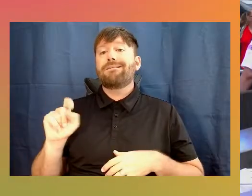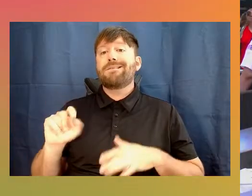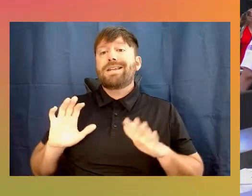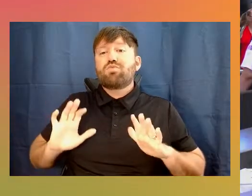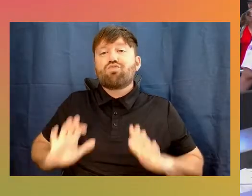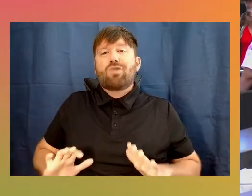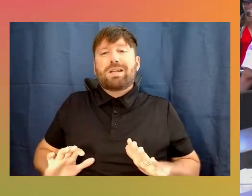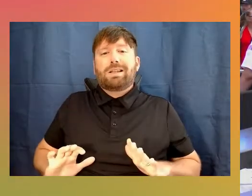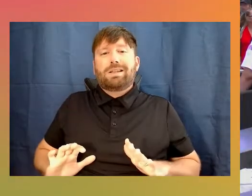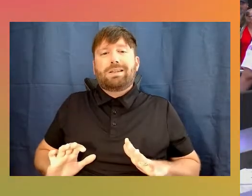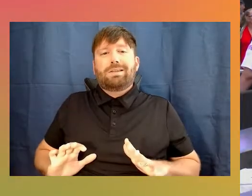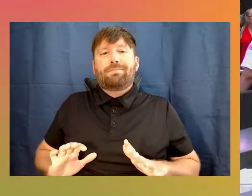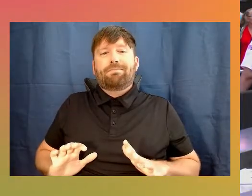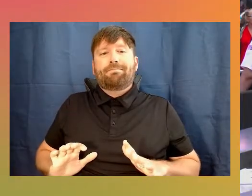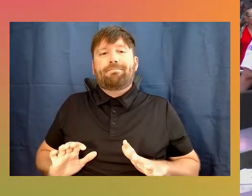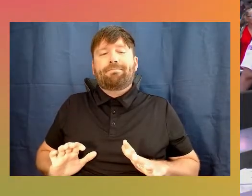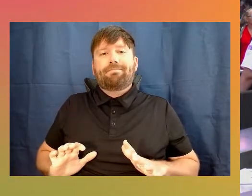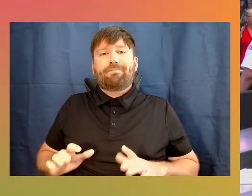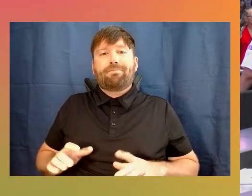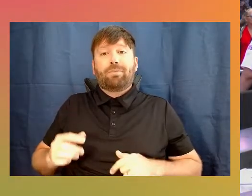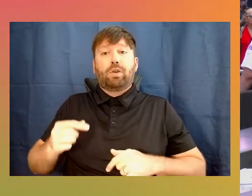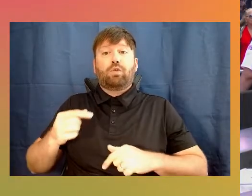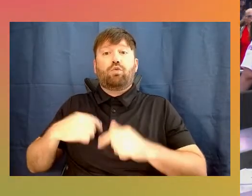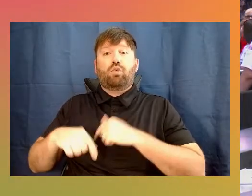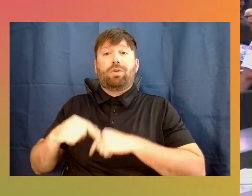PRESS DOWN INTO THE FEET TO